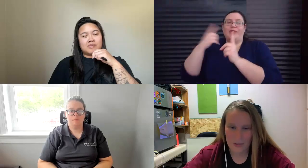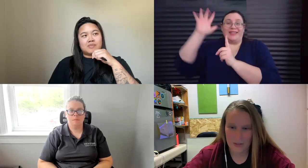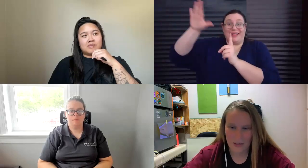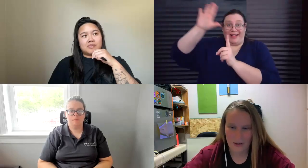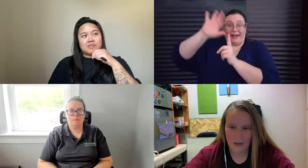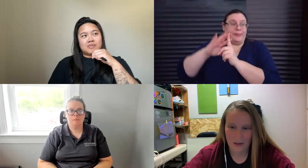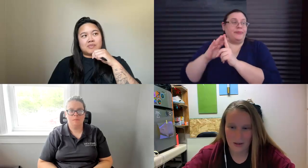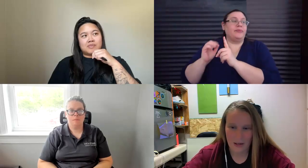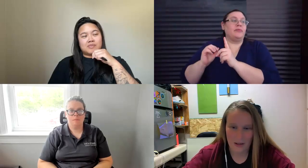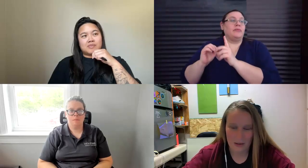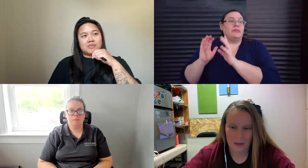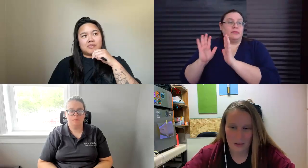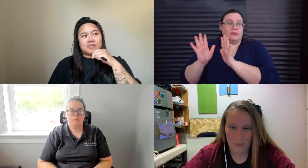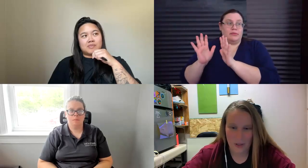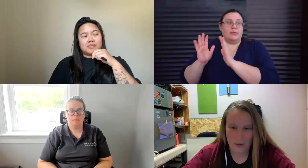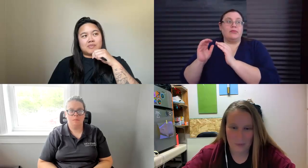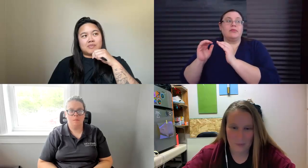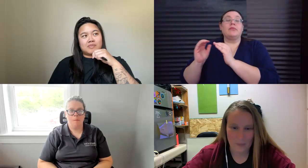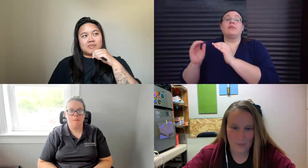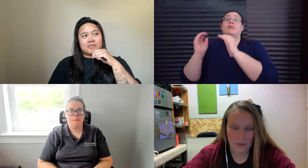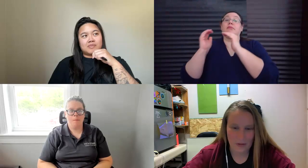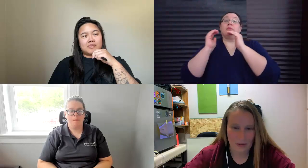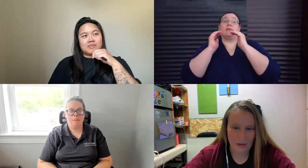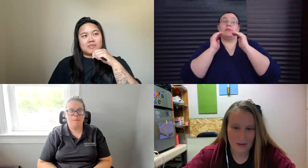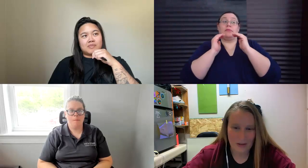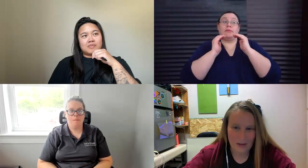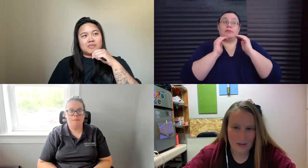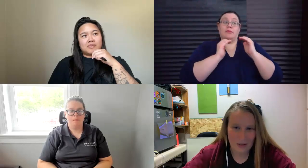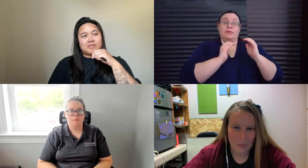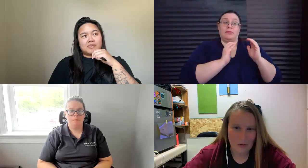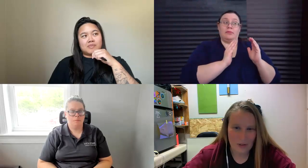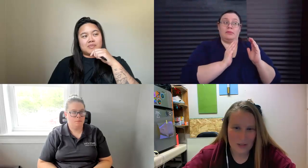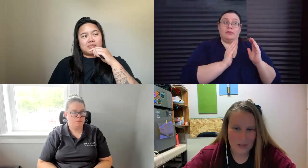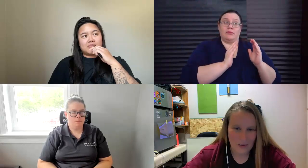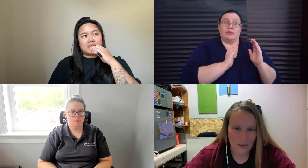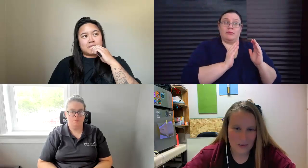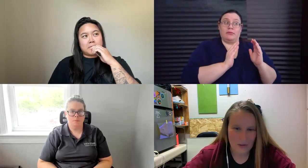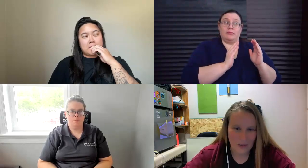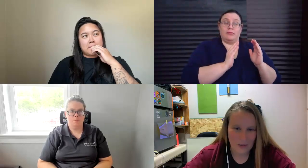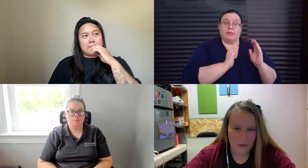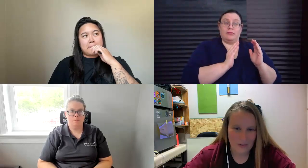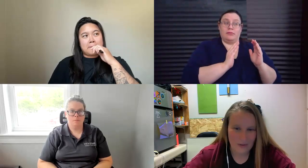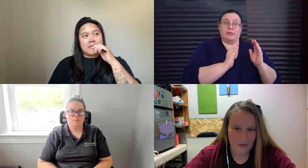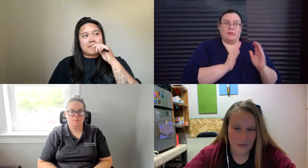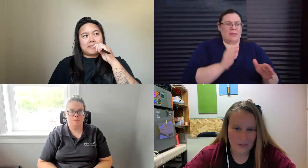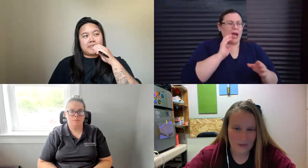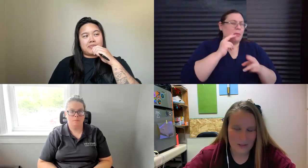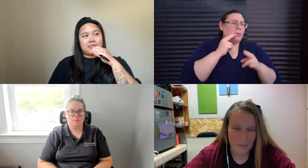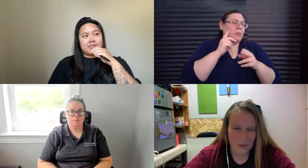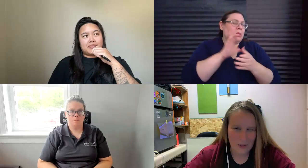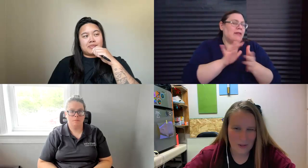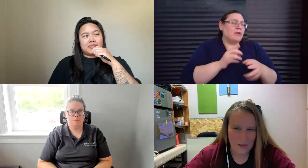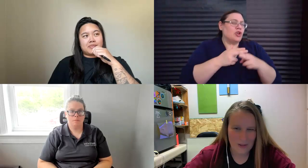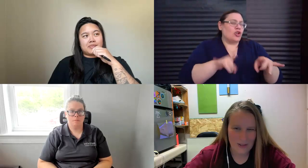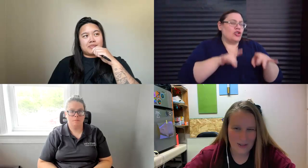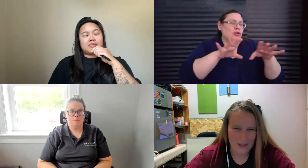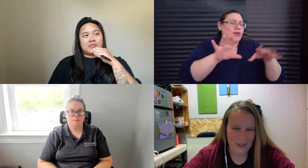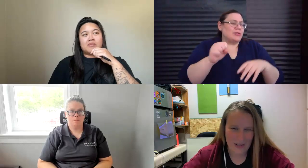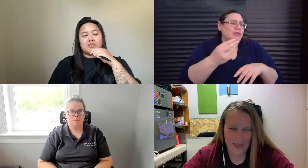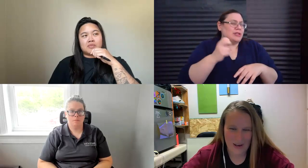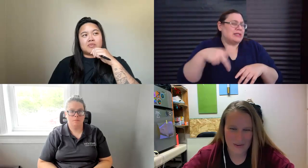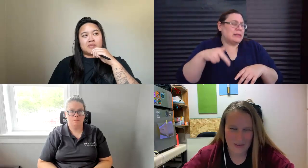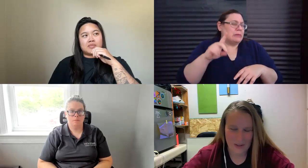The bottom is an Australian sheep dog.